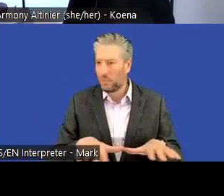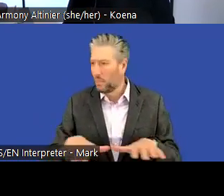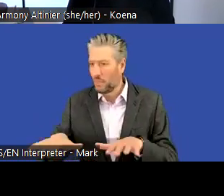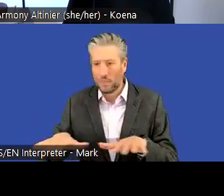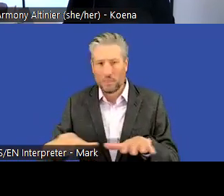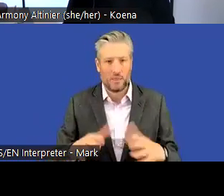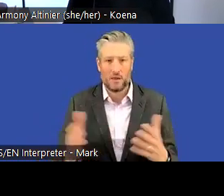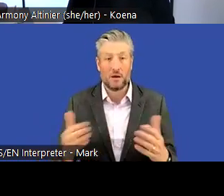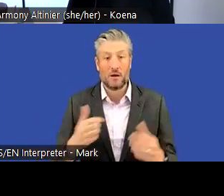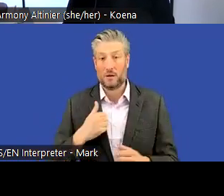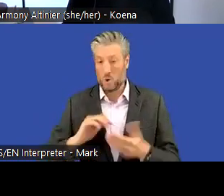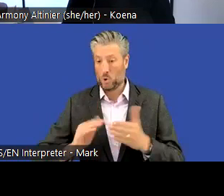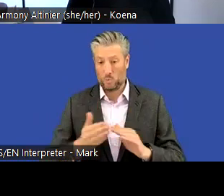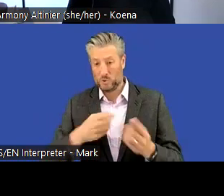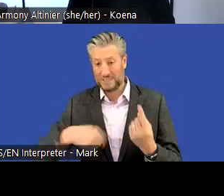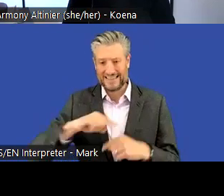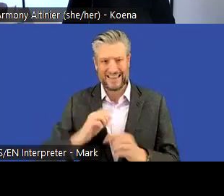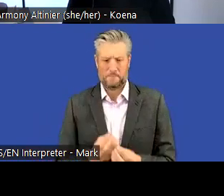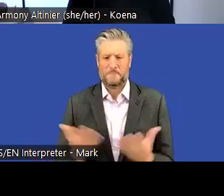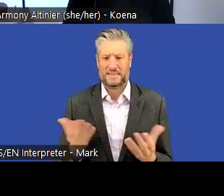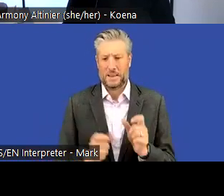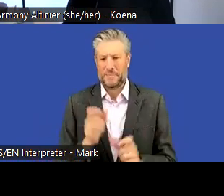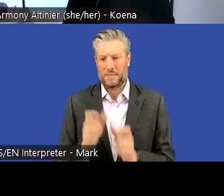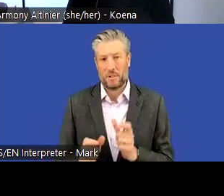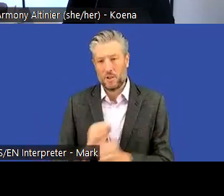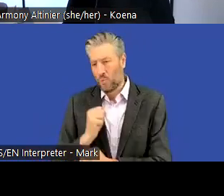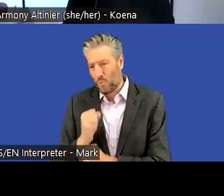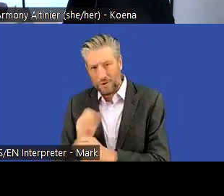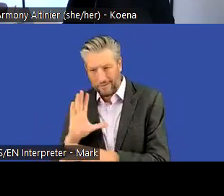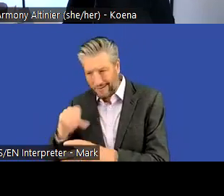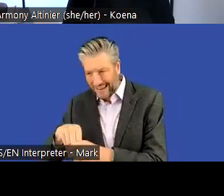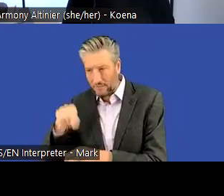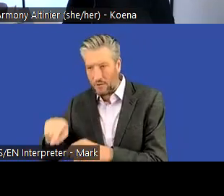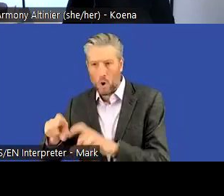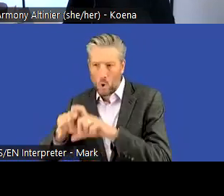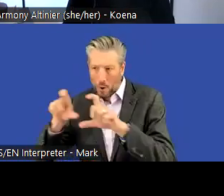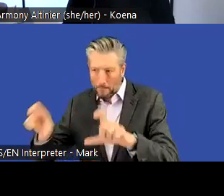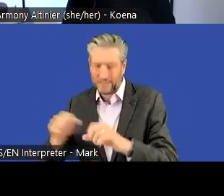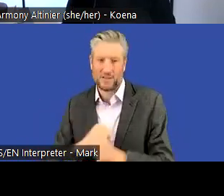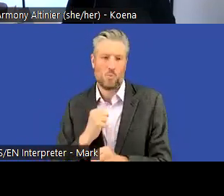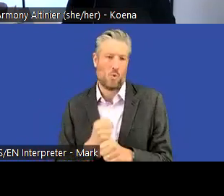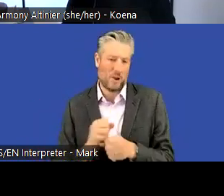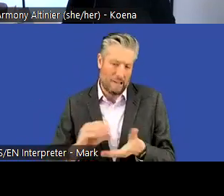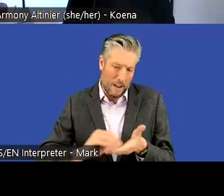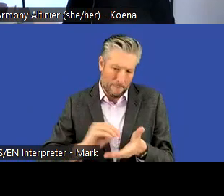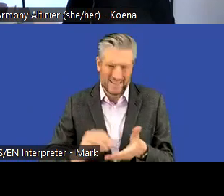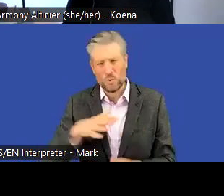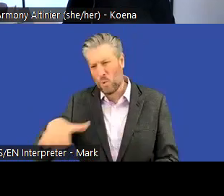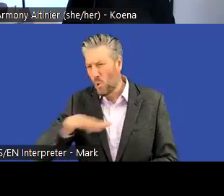Some work in the private companies, some in the administration, but we don't have a space